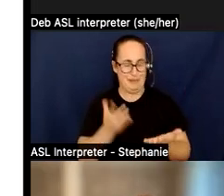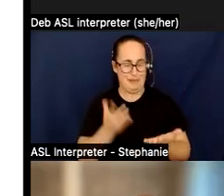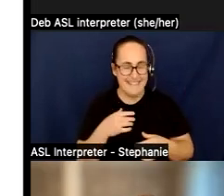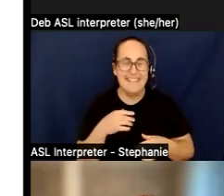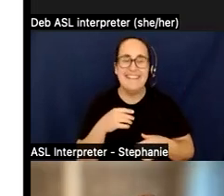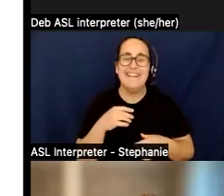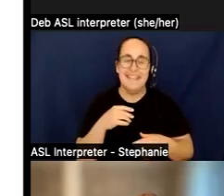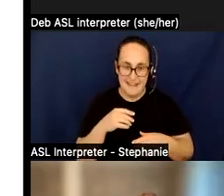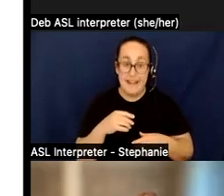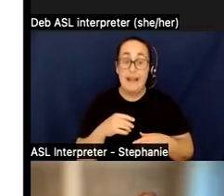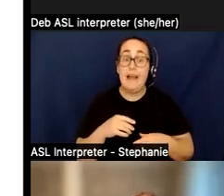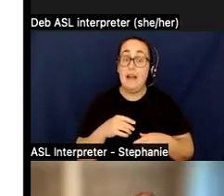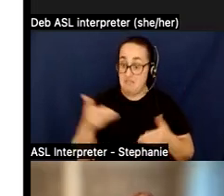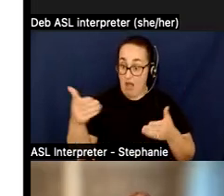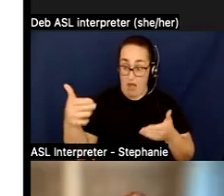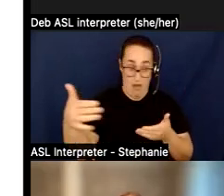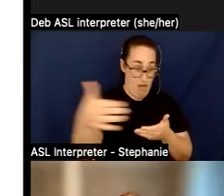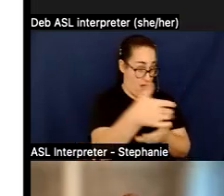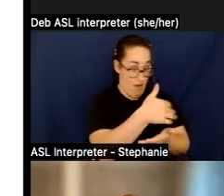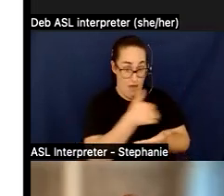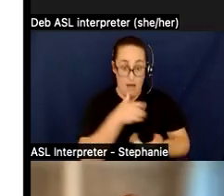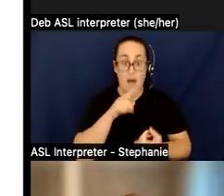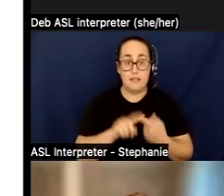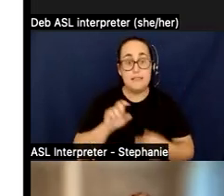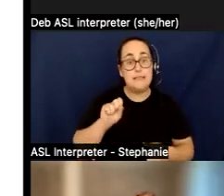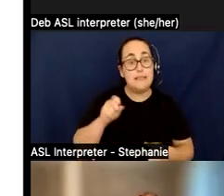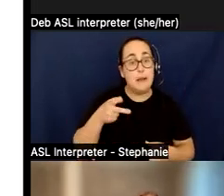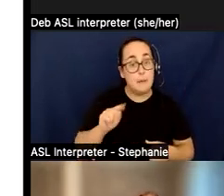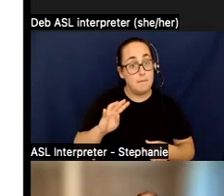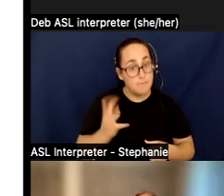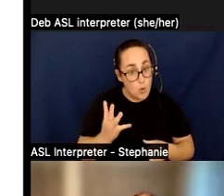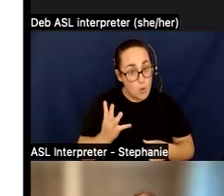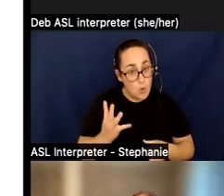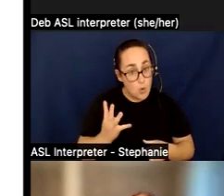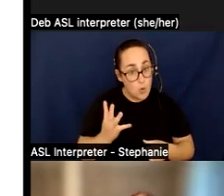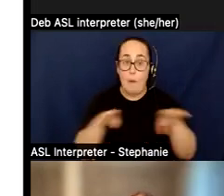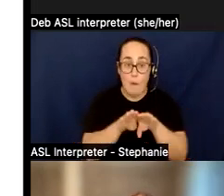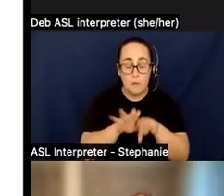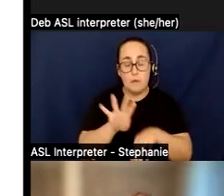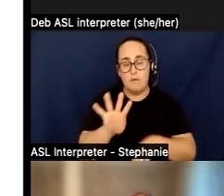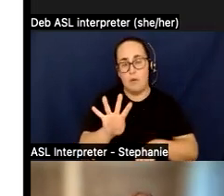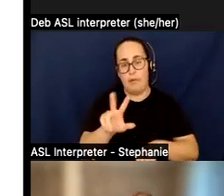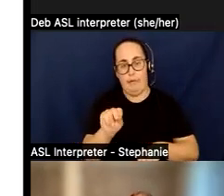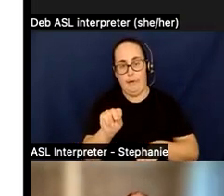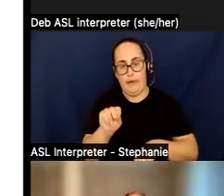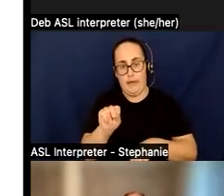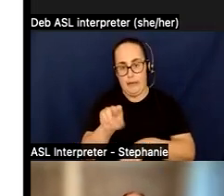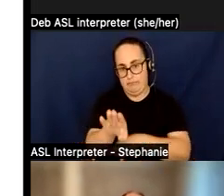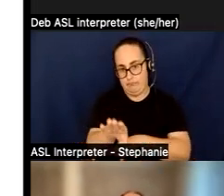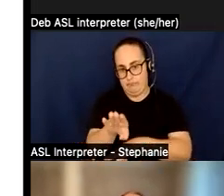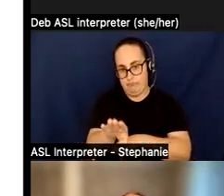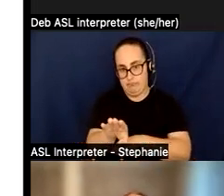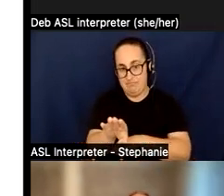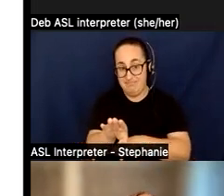accepted until September 4 at 4:30pm. We do not accept late applications. If you have extenuating